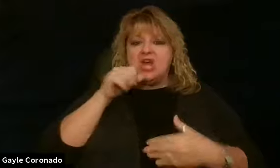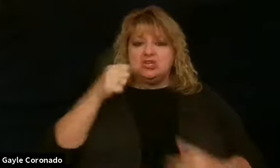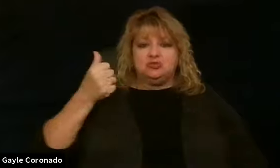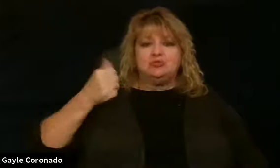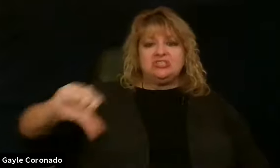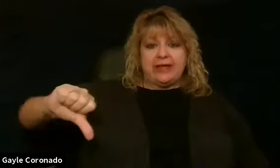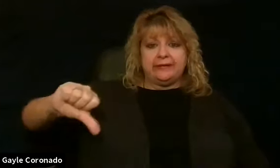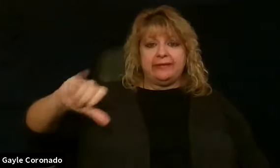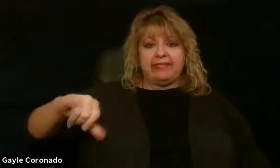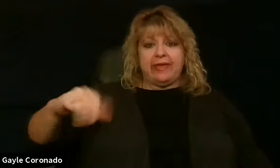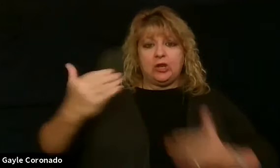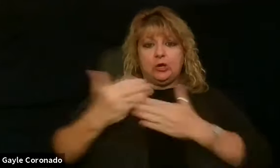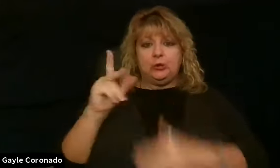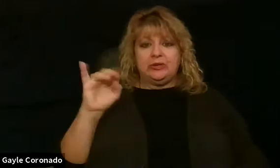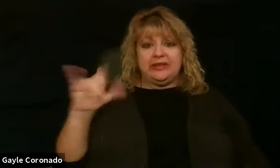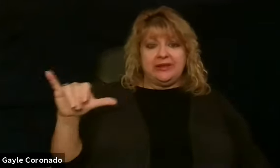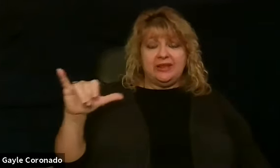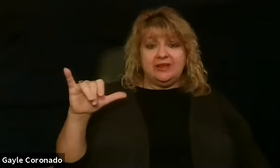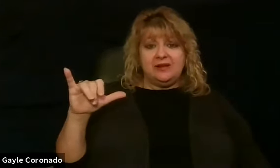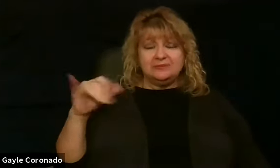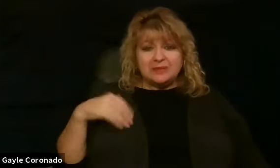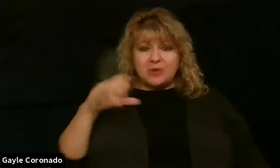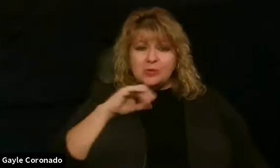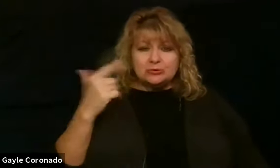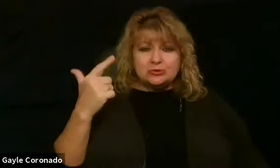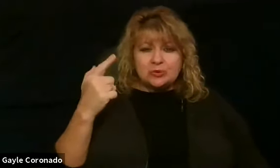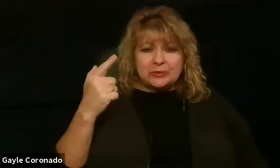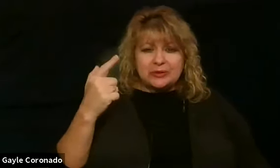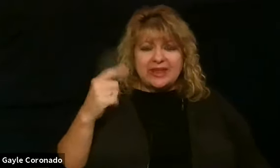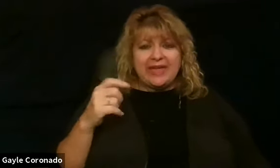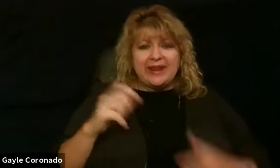the 20 pills a day but still for a 21 year old in college taken 2120 pills.